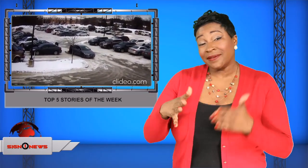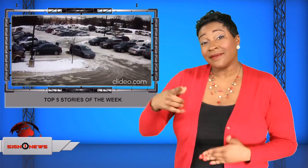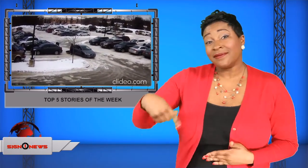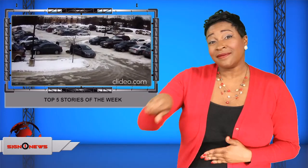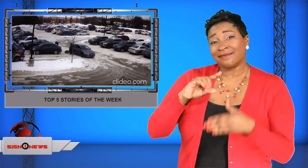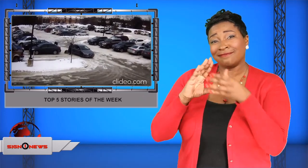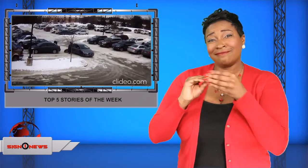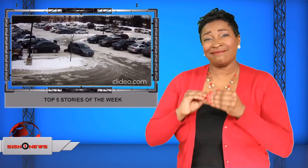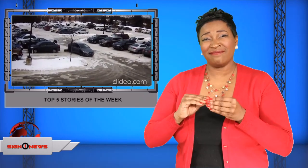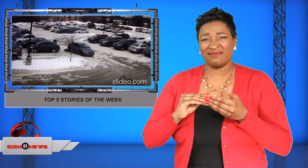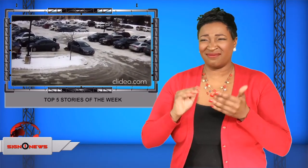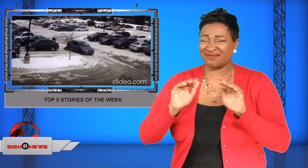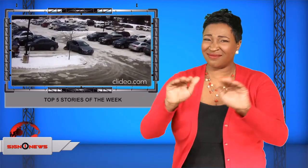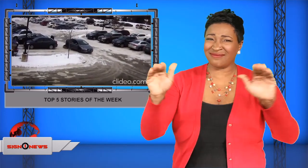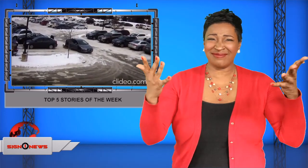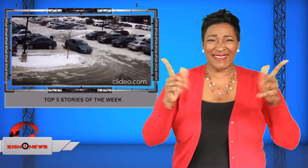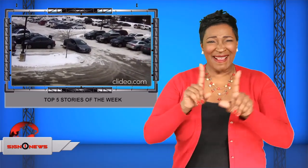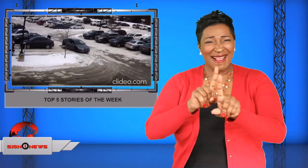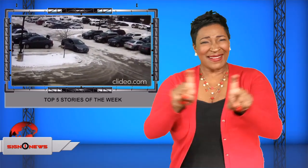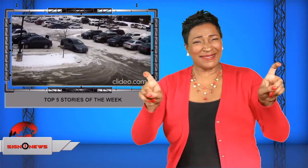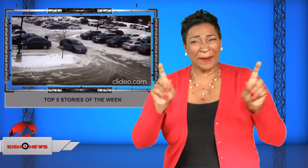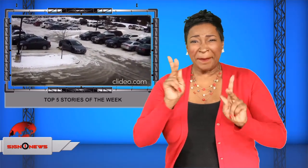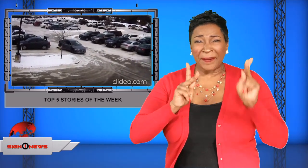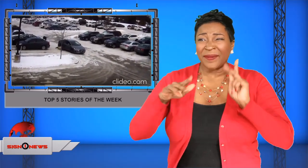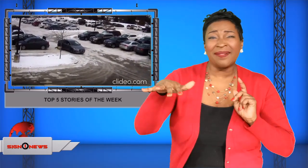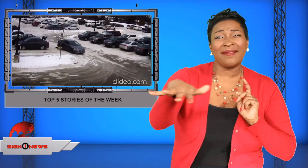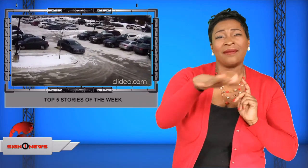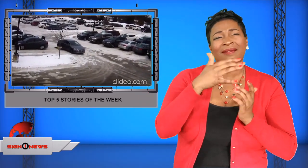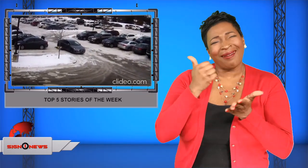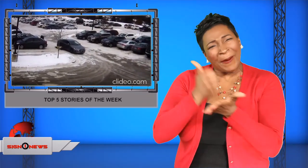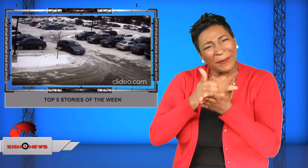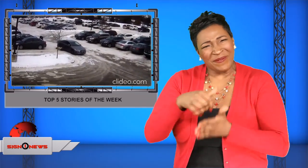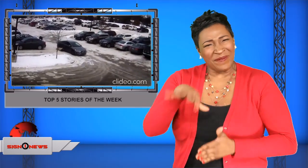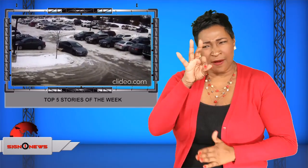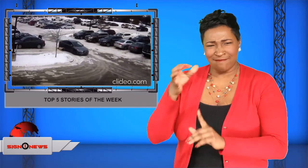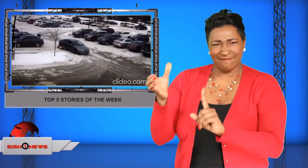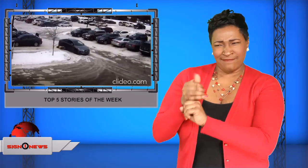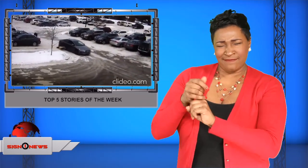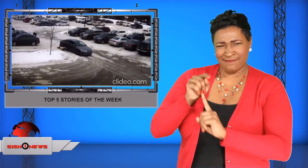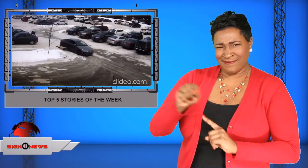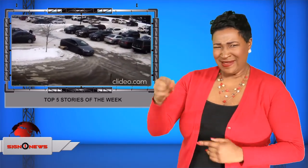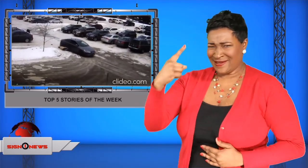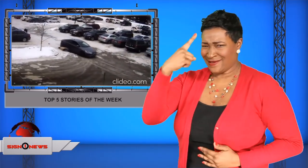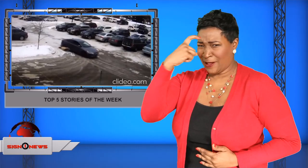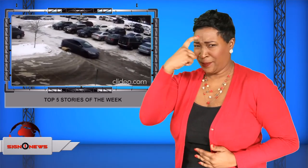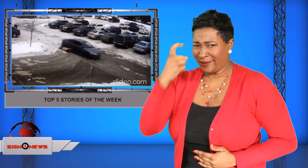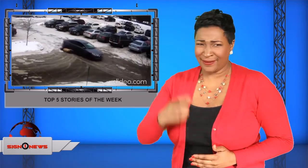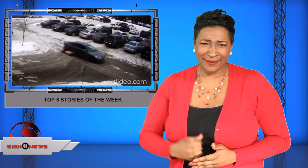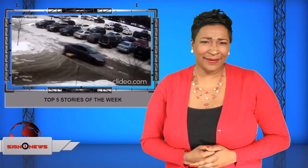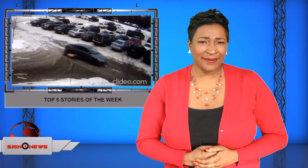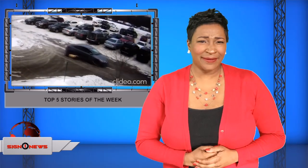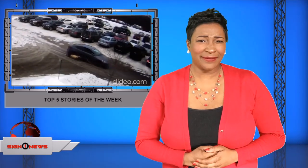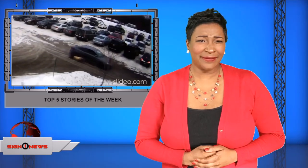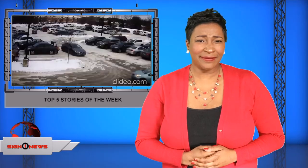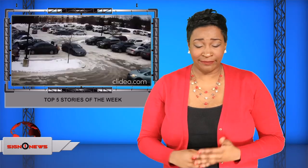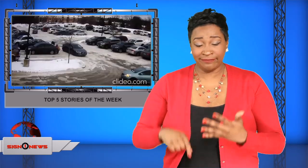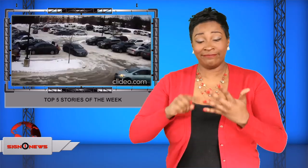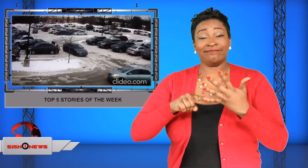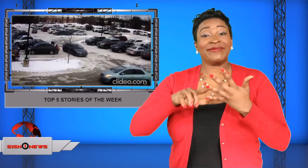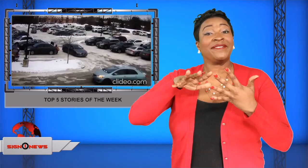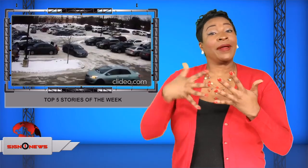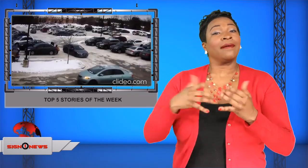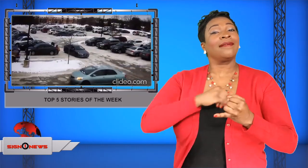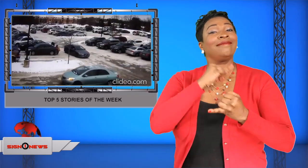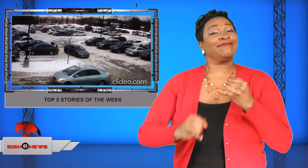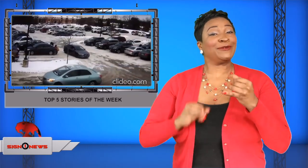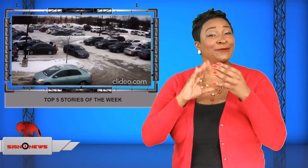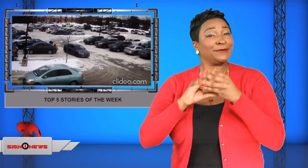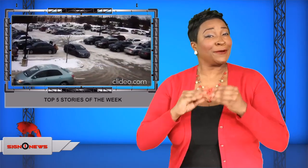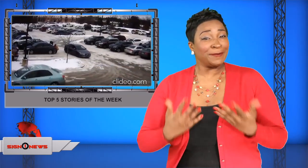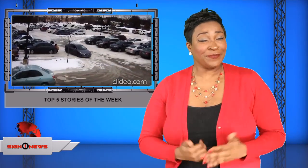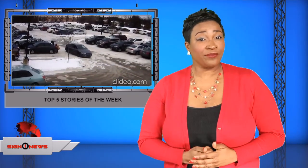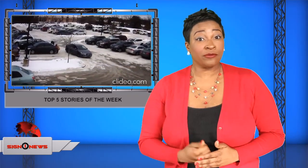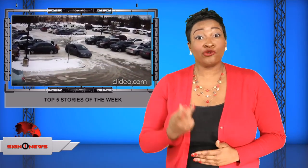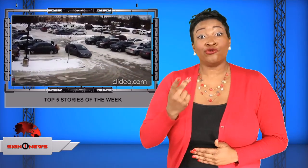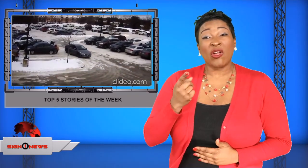Investigators are asking for the public's help in finding the suspects.